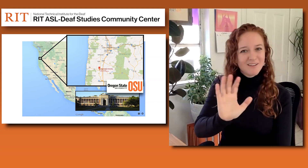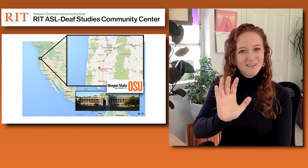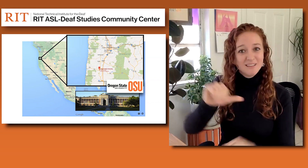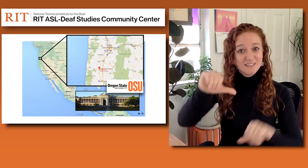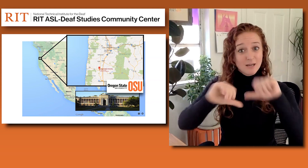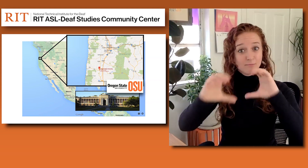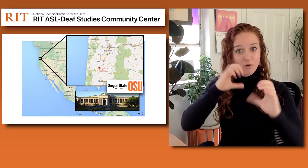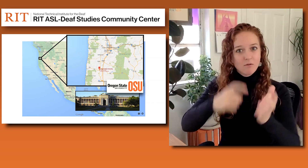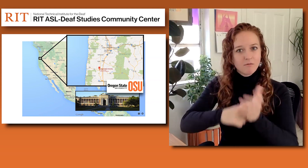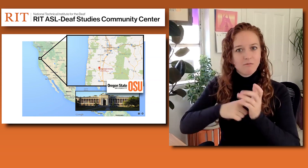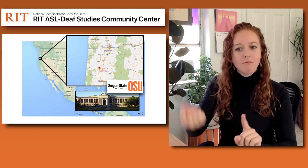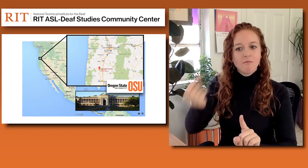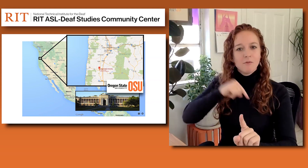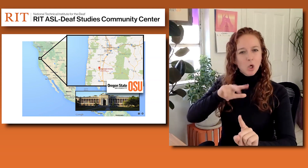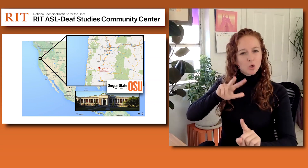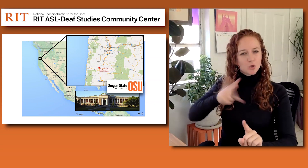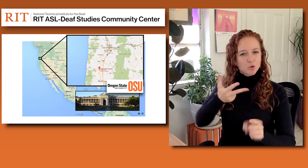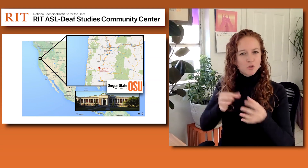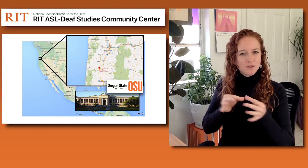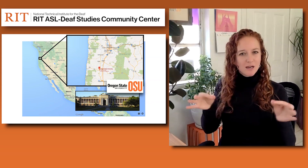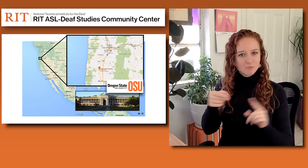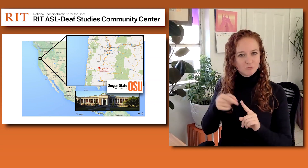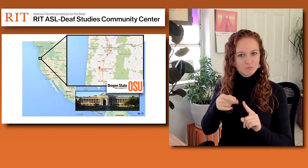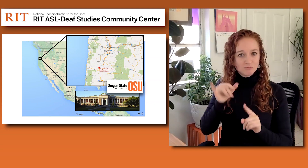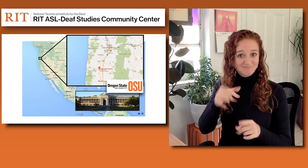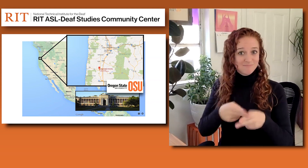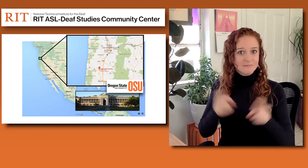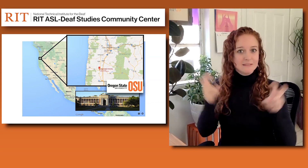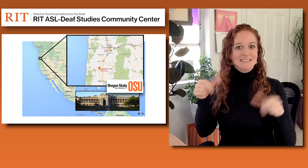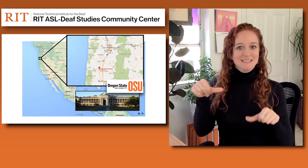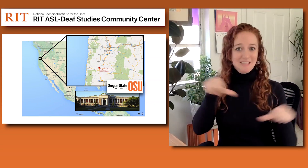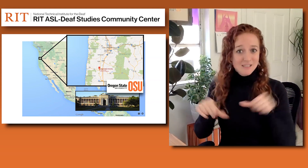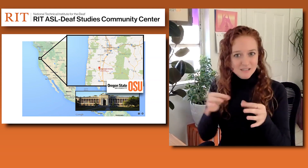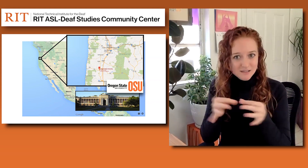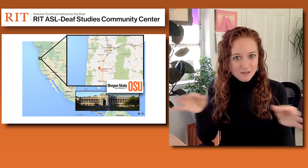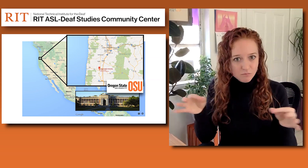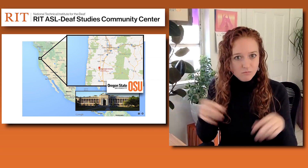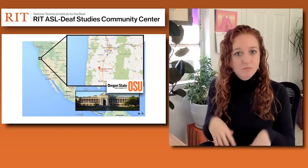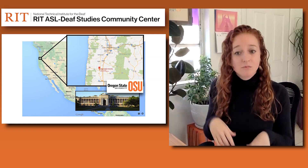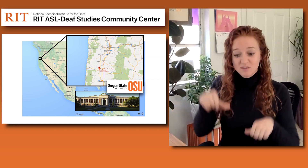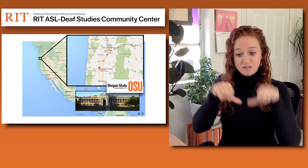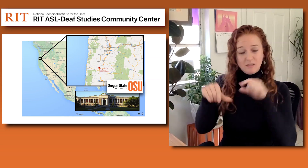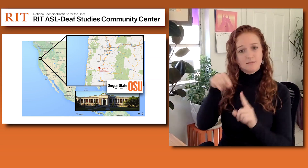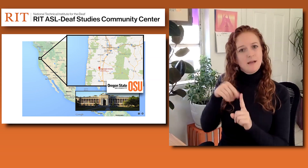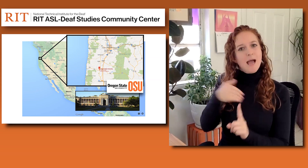It's not signing ASL or writing in English. There is scientific language.